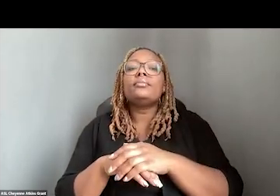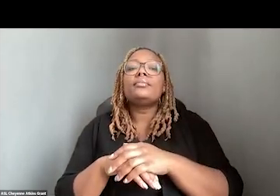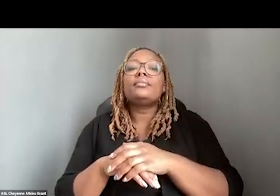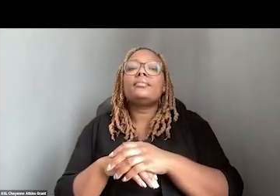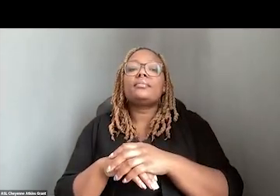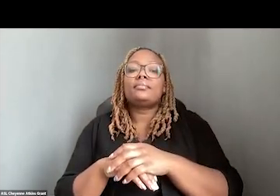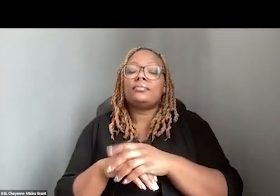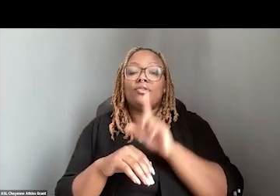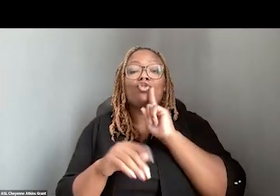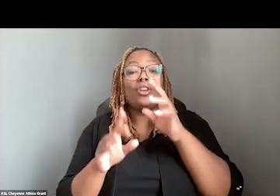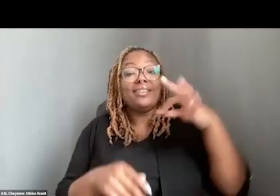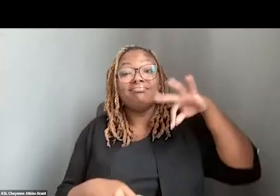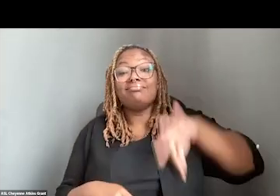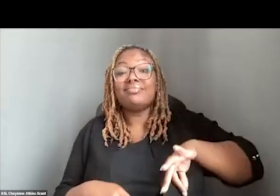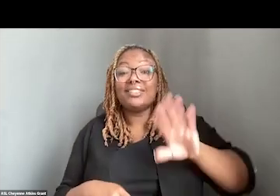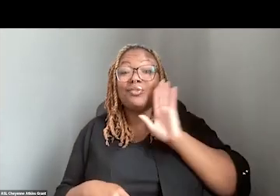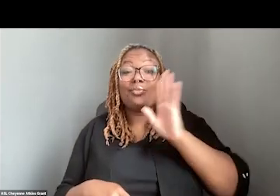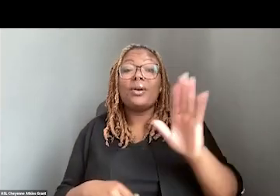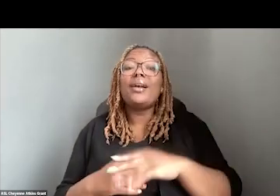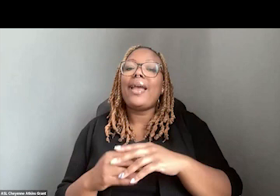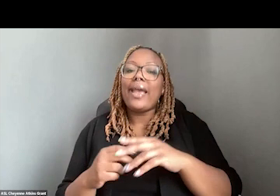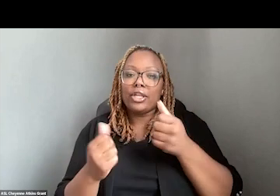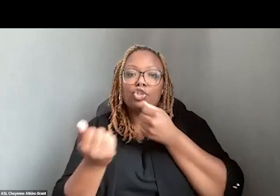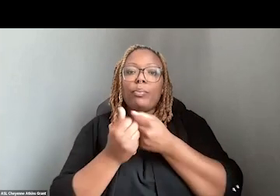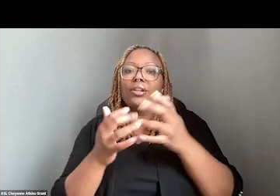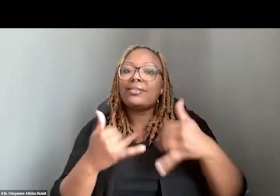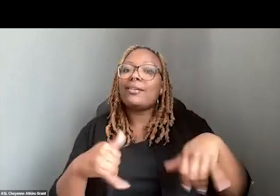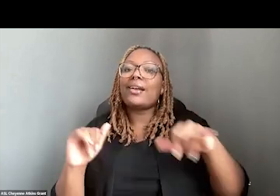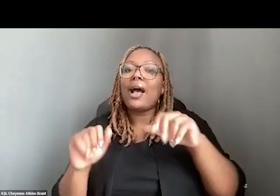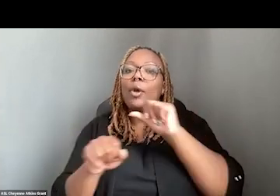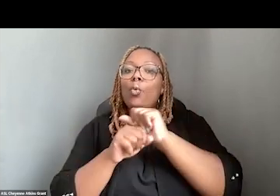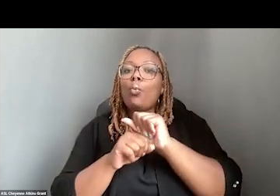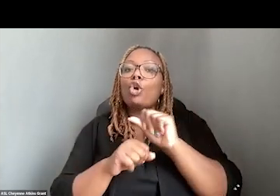It supports that very common workflow that we see, and just know that,